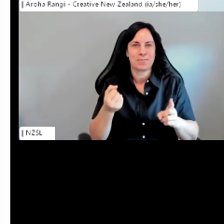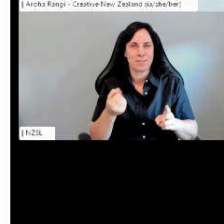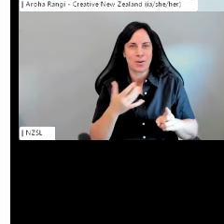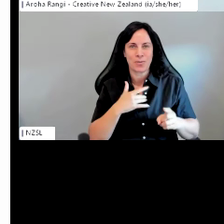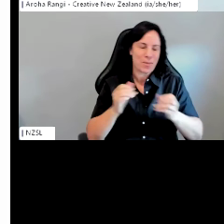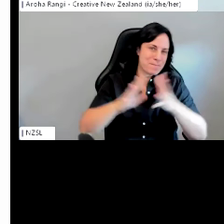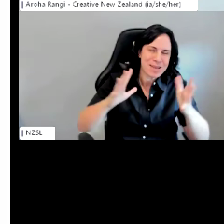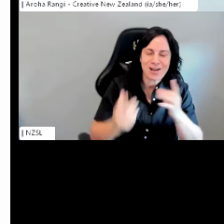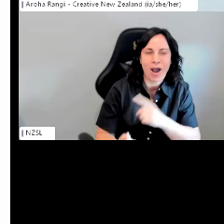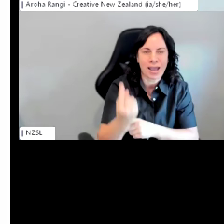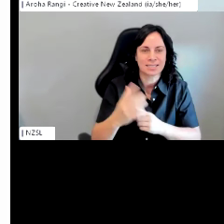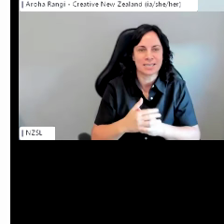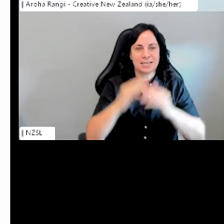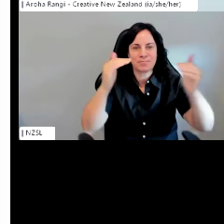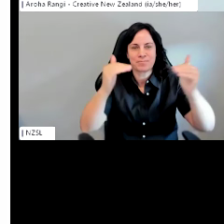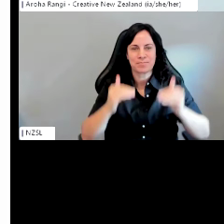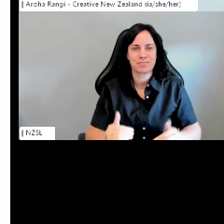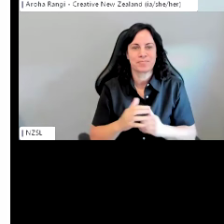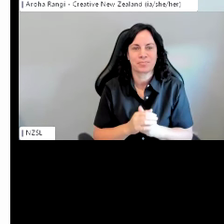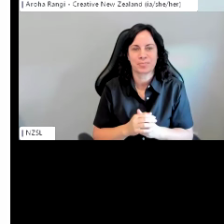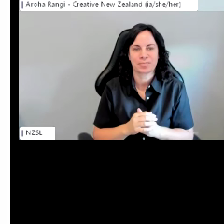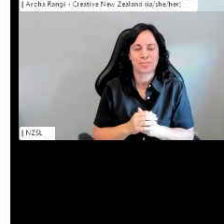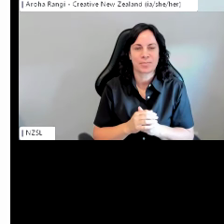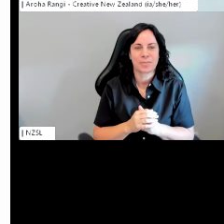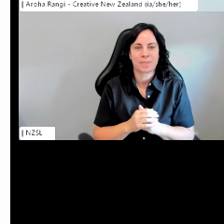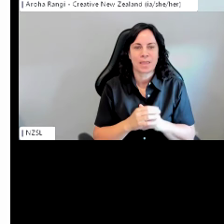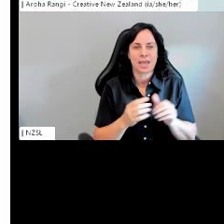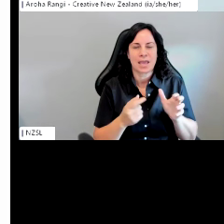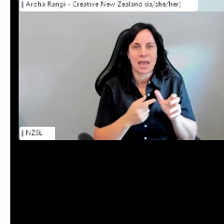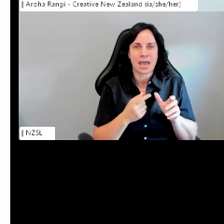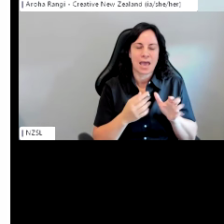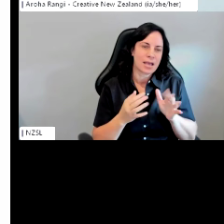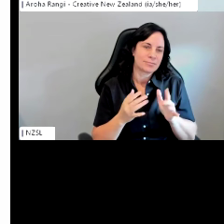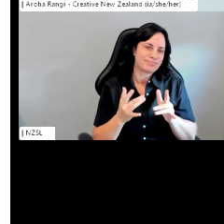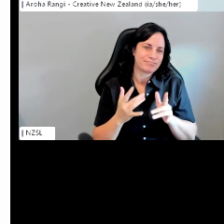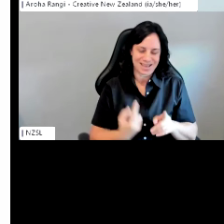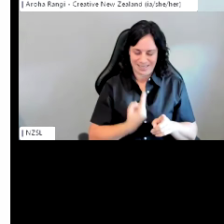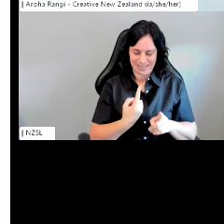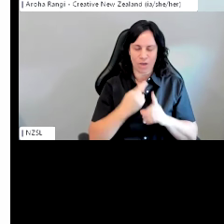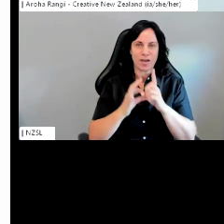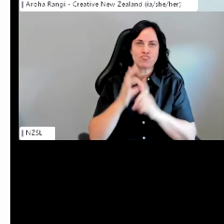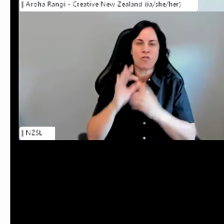Um affirmation are kind of uh self-improvers. They want to do more culture so they could become more